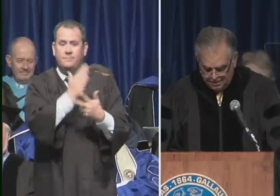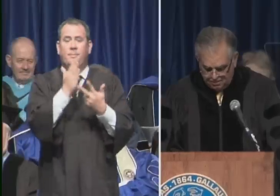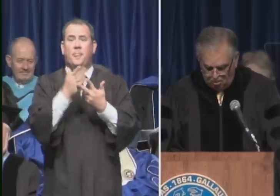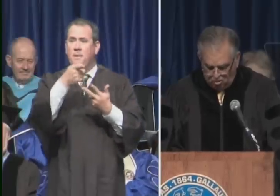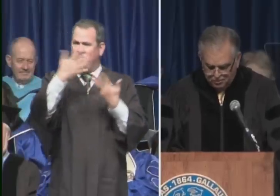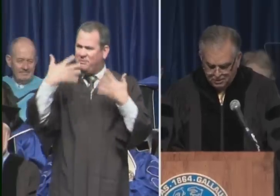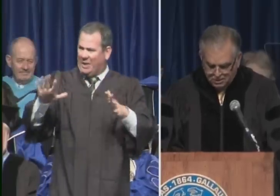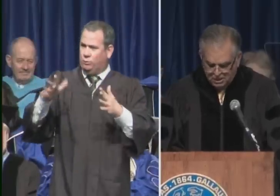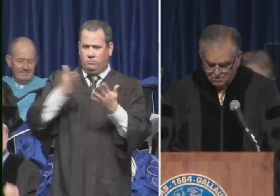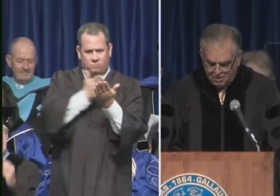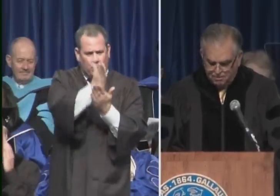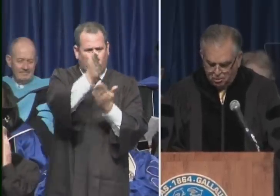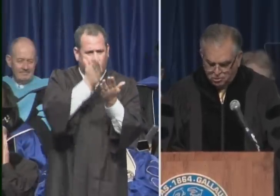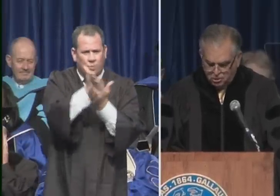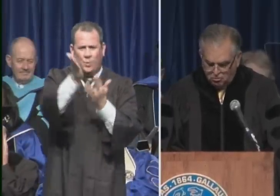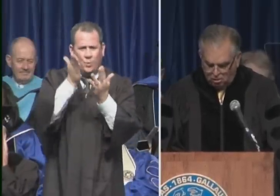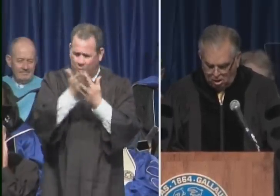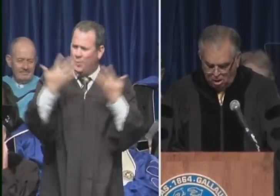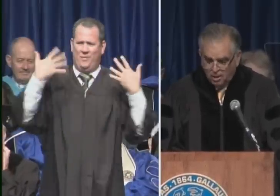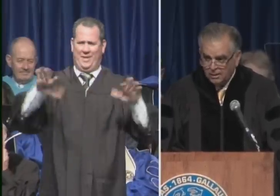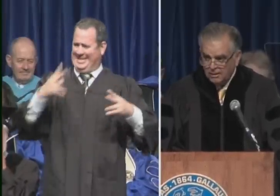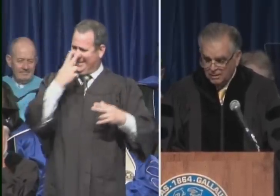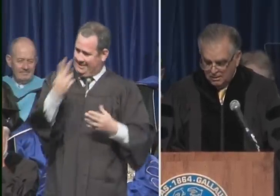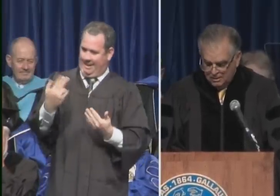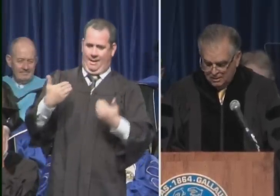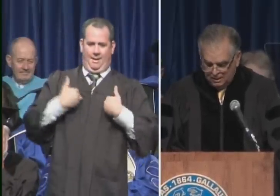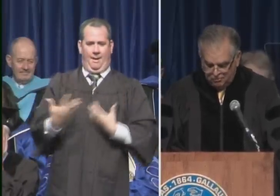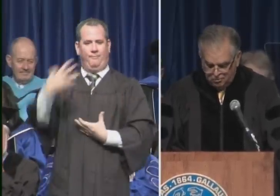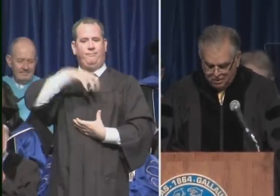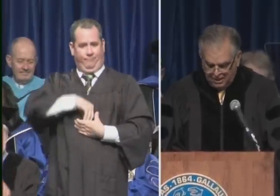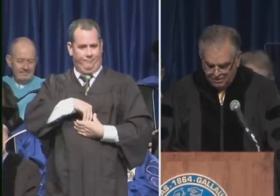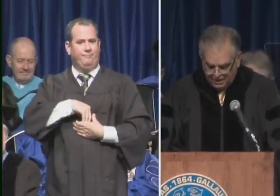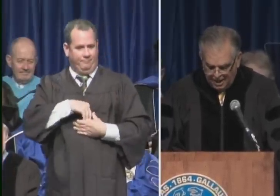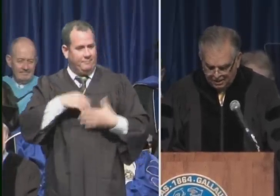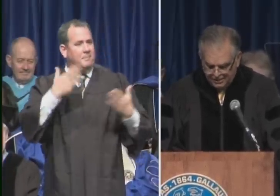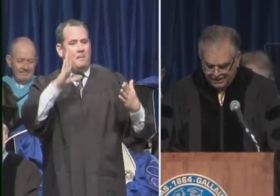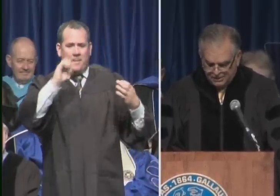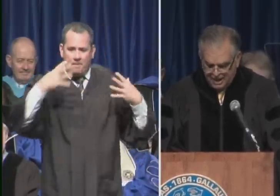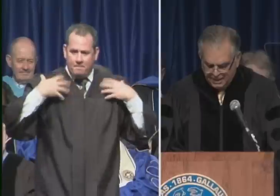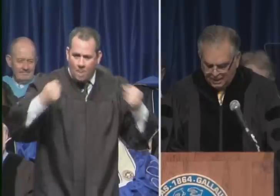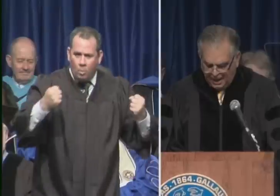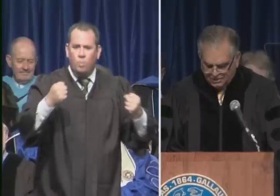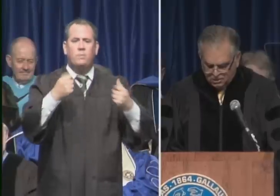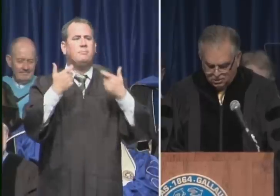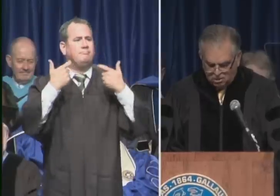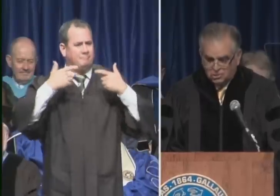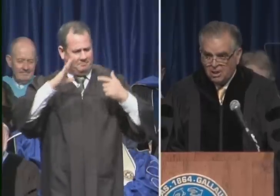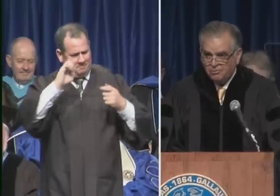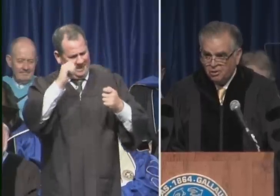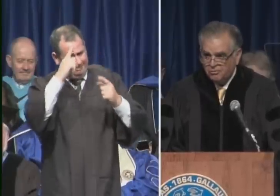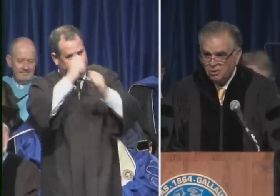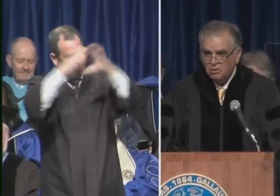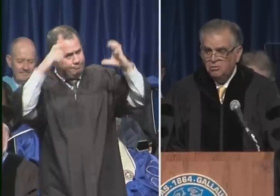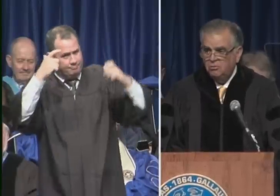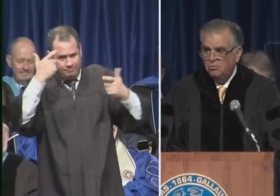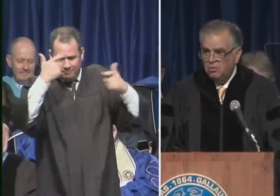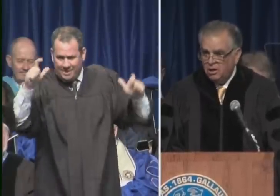Boldness has been pushing you along as you came to Gallaudet, taking classes on subjects you knew little about.